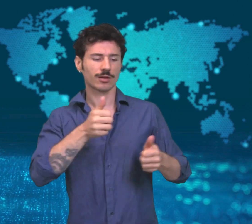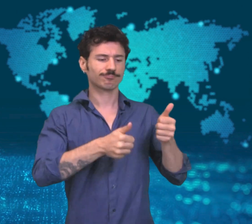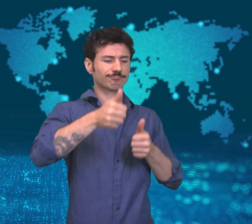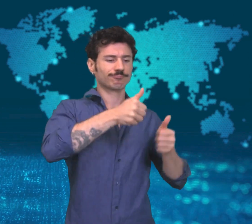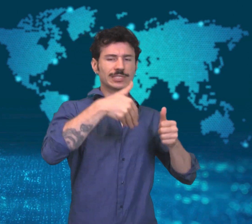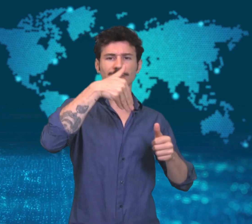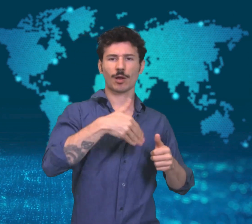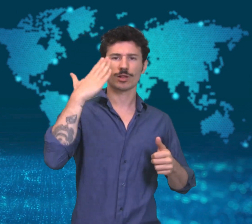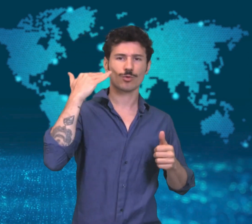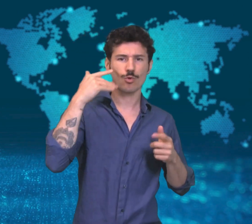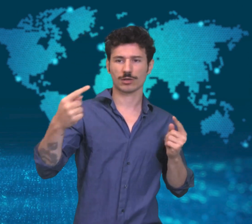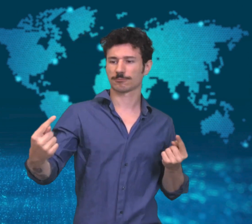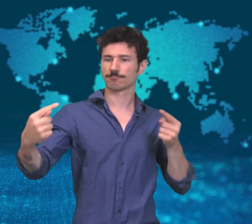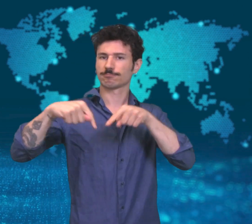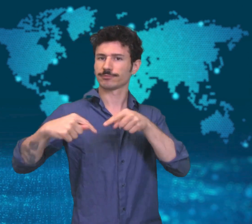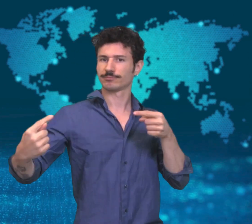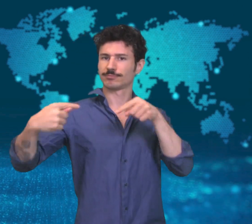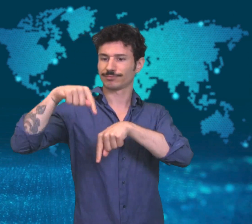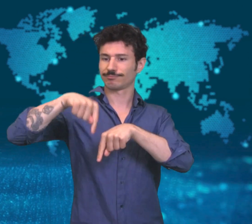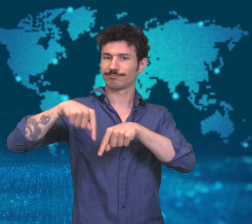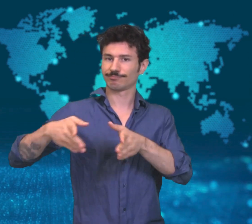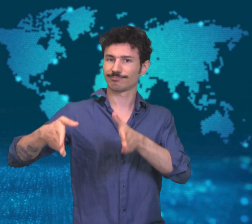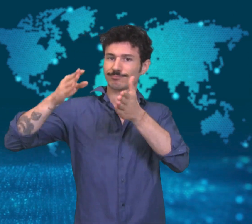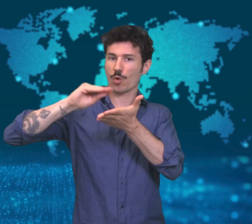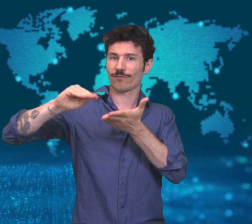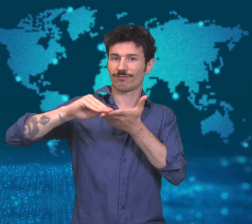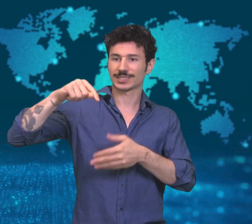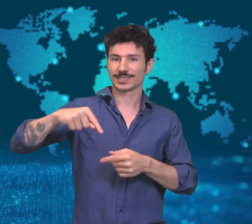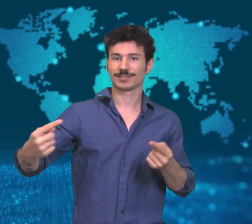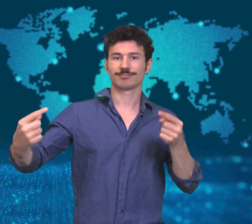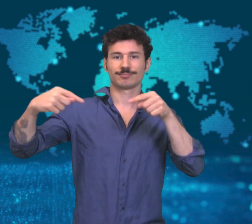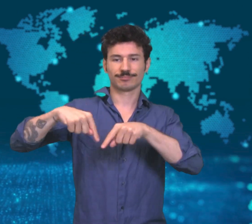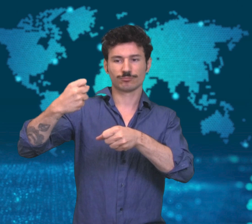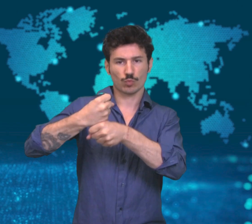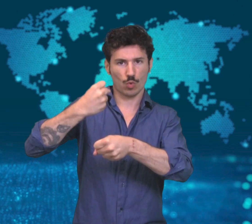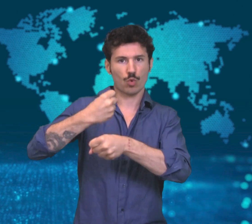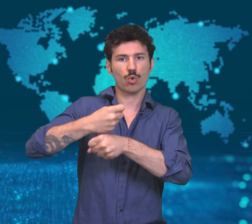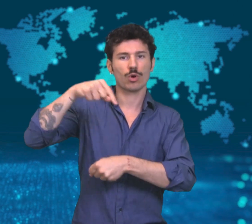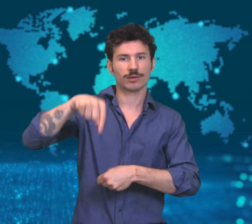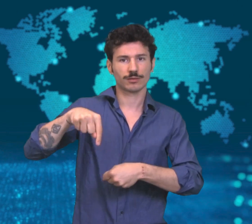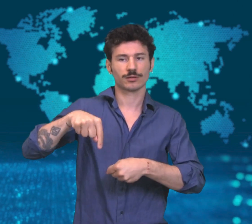effort to maintain peaceful relations between their